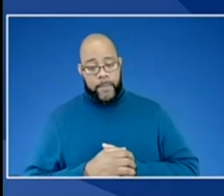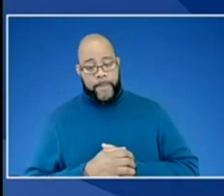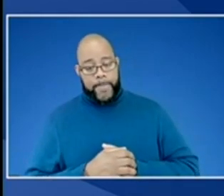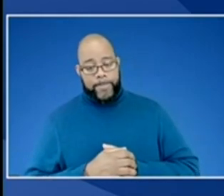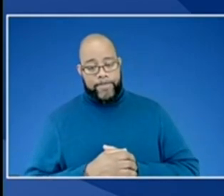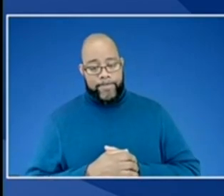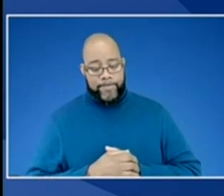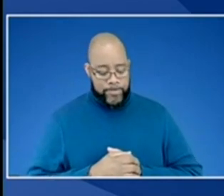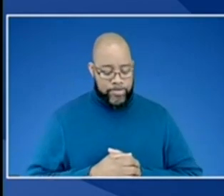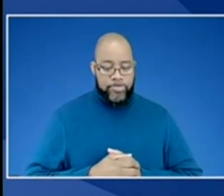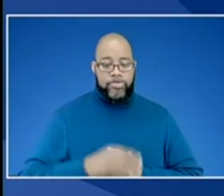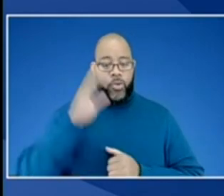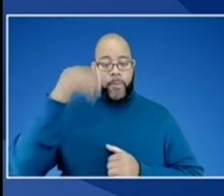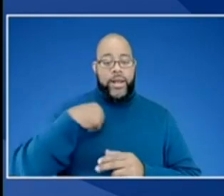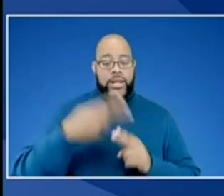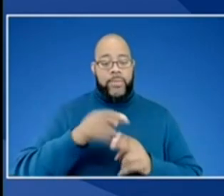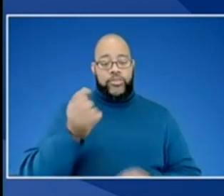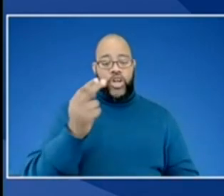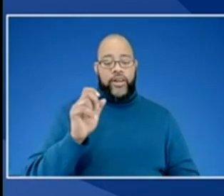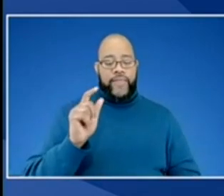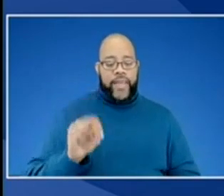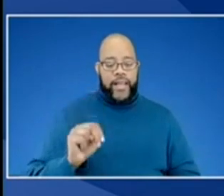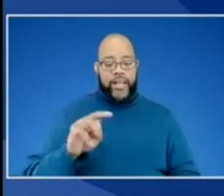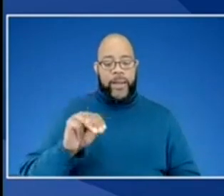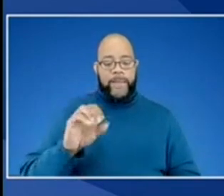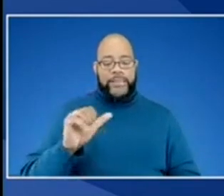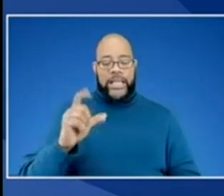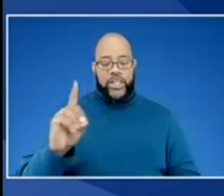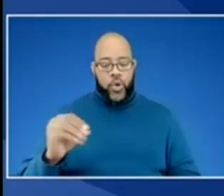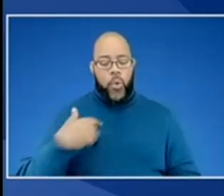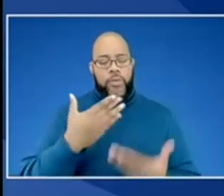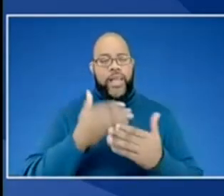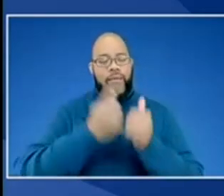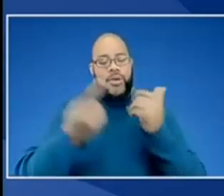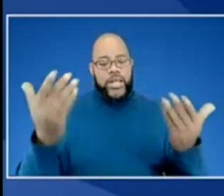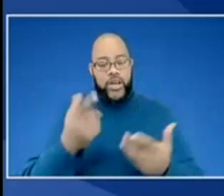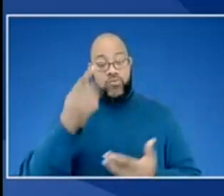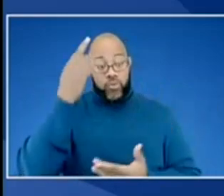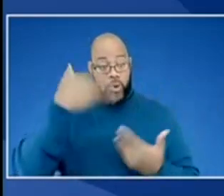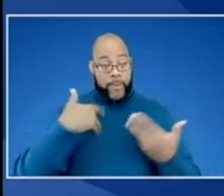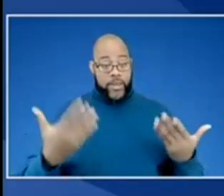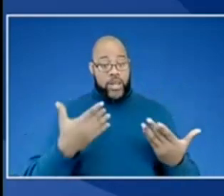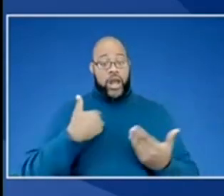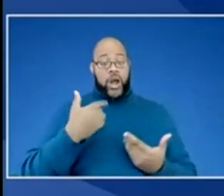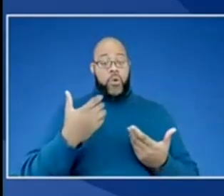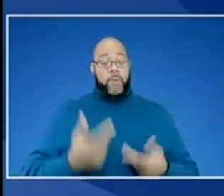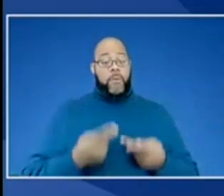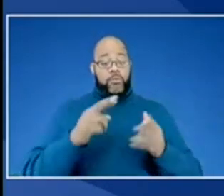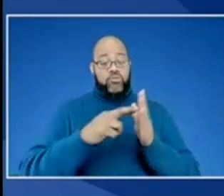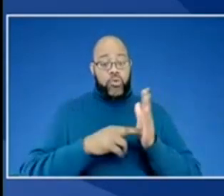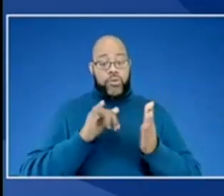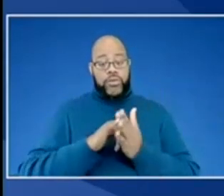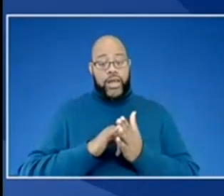Hello, my name is Jonathan Macedo and I wanted to thank everyone here. I'm here because I wanted to propose a rule that caps the amount of profit the